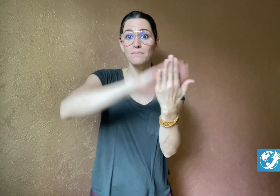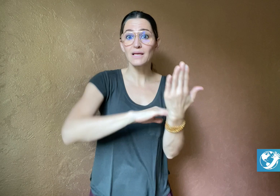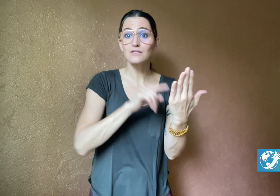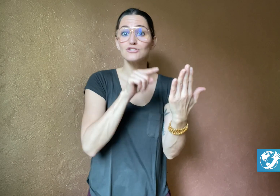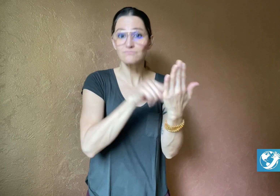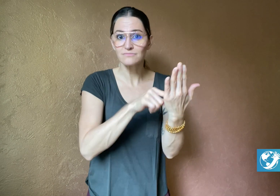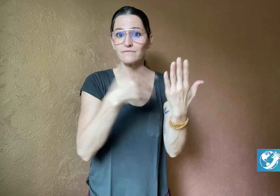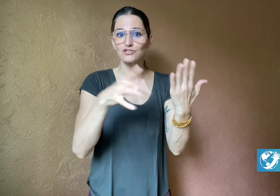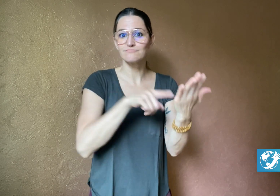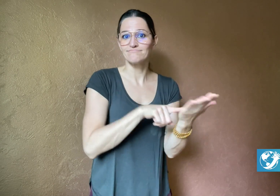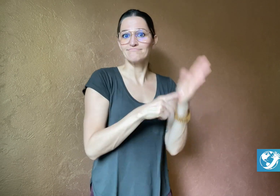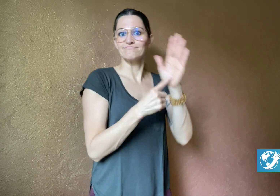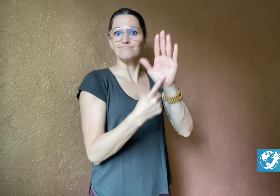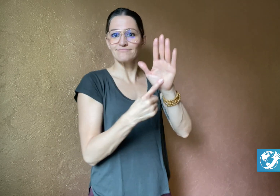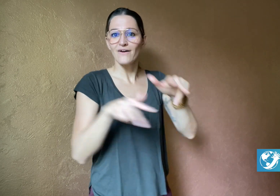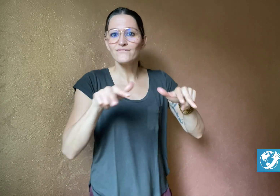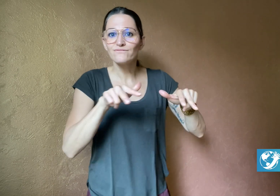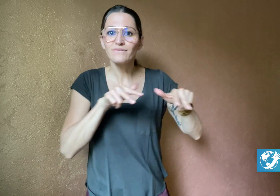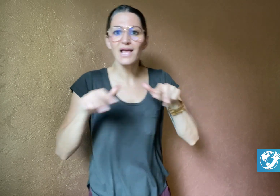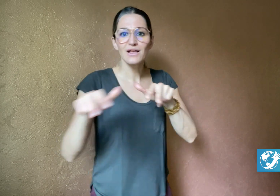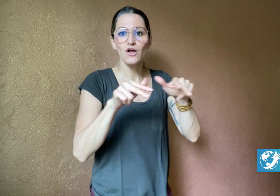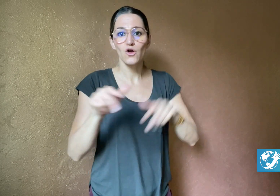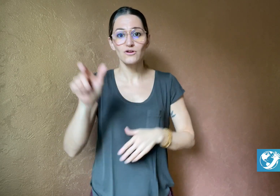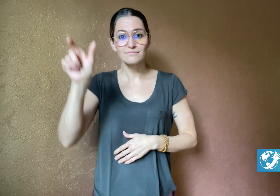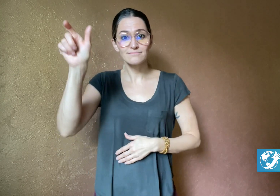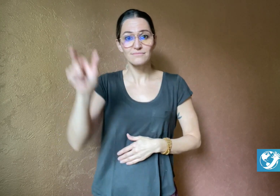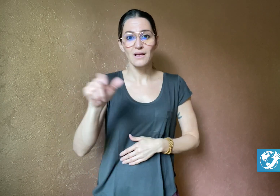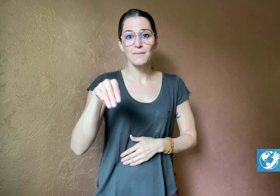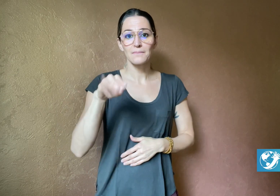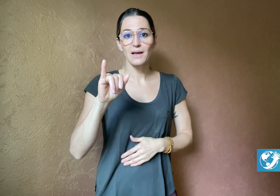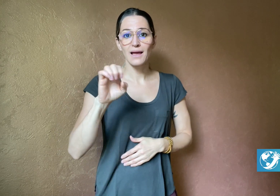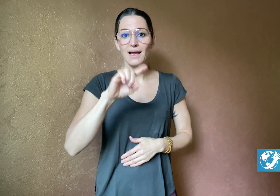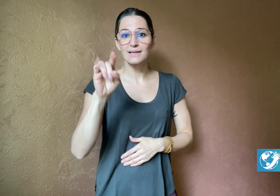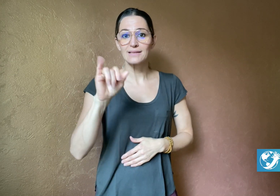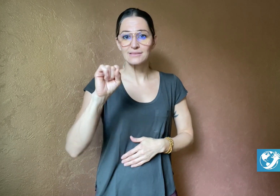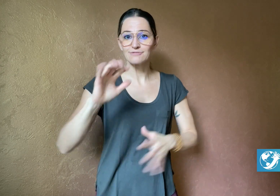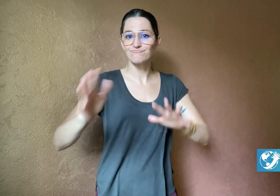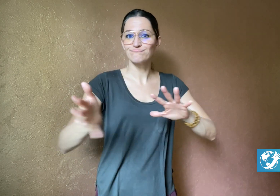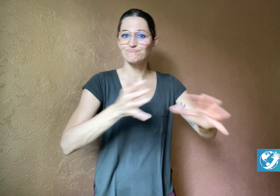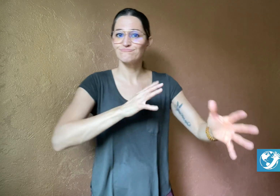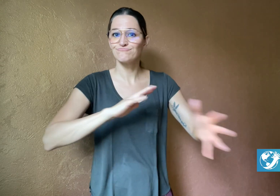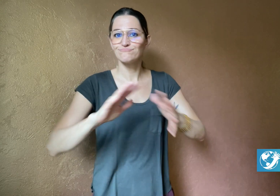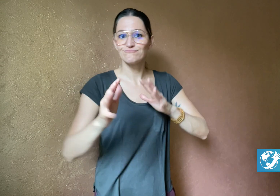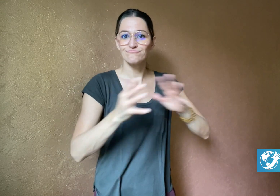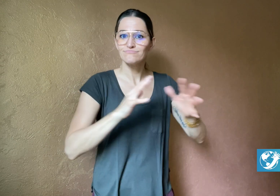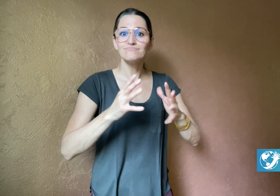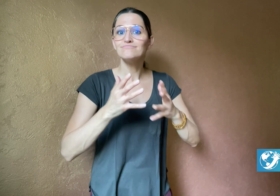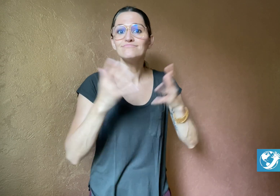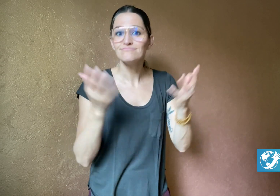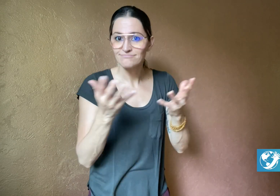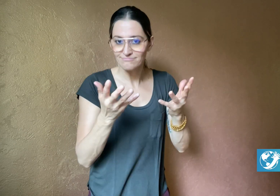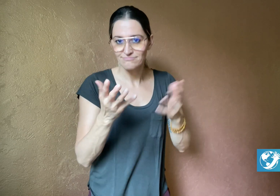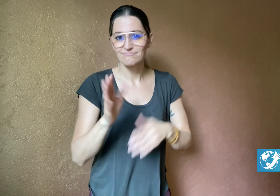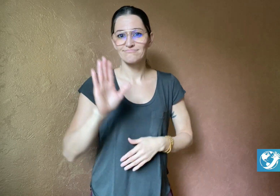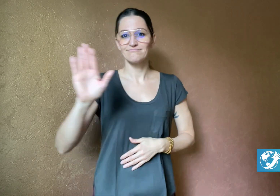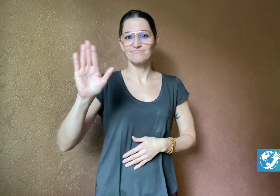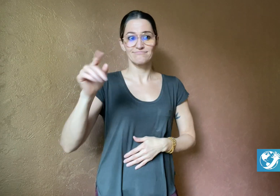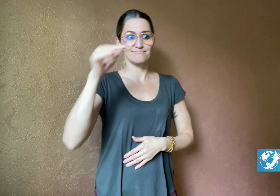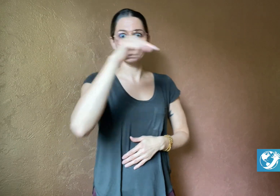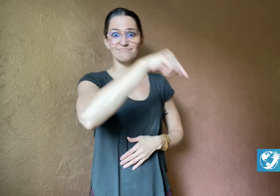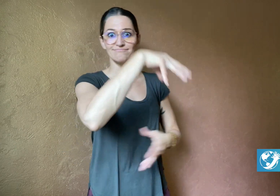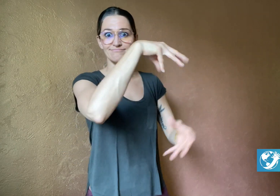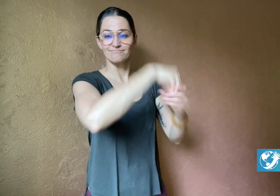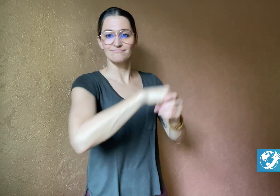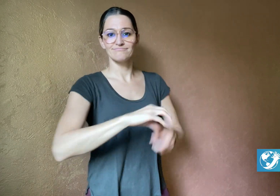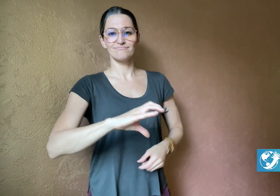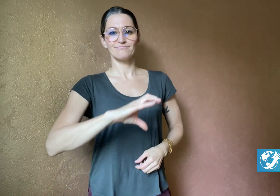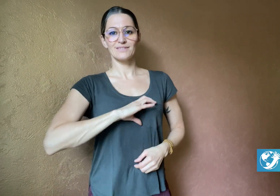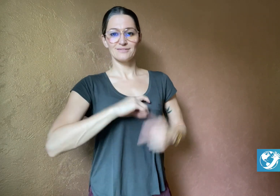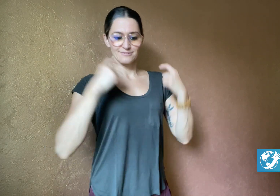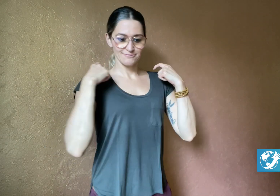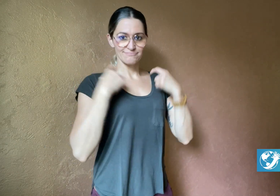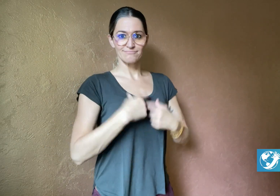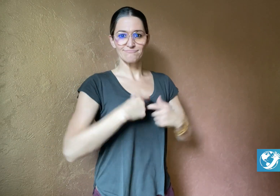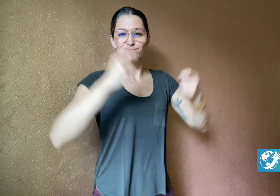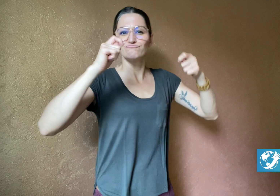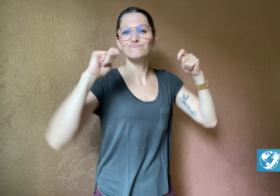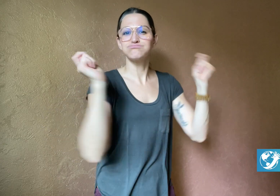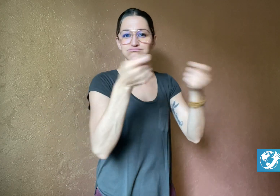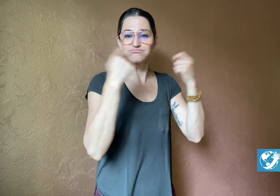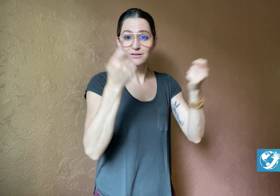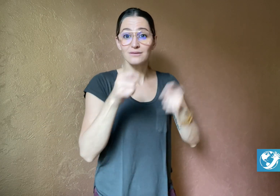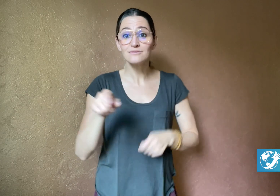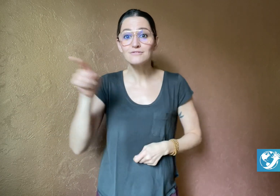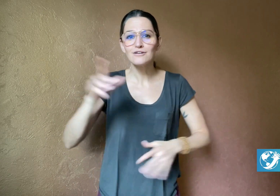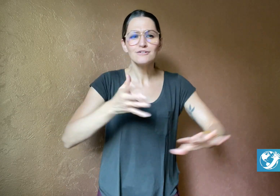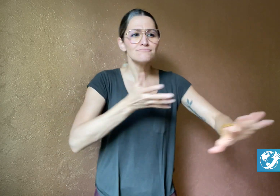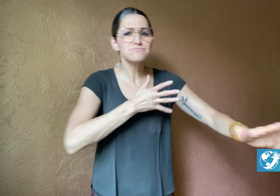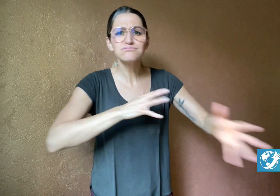Facebook page shared a video of Miezis signing during the medal ceremony